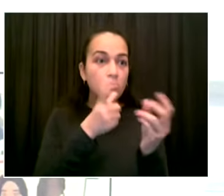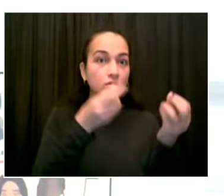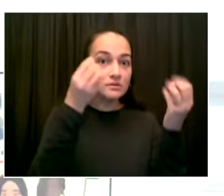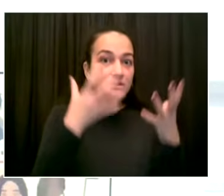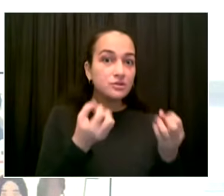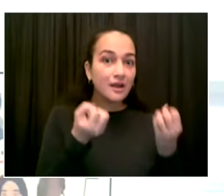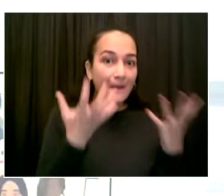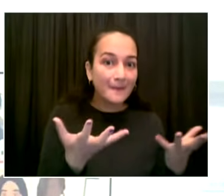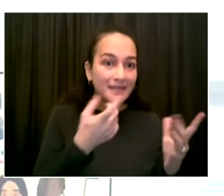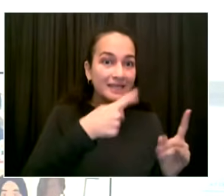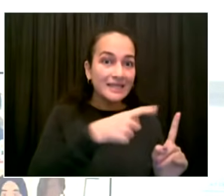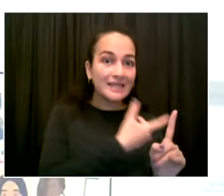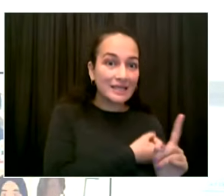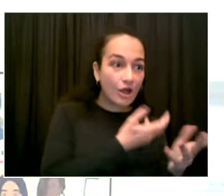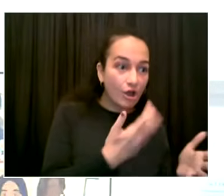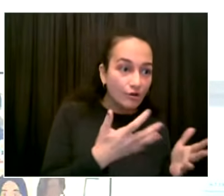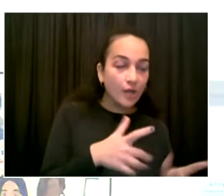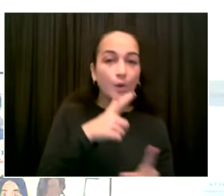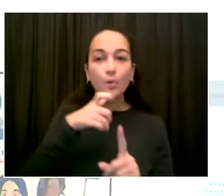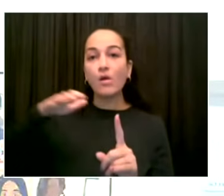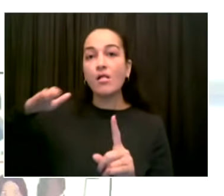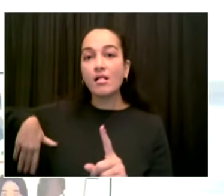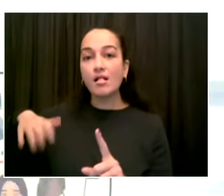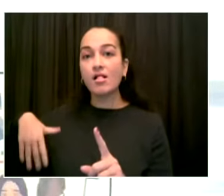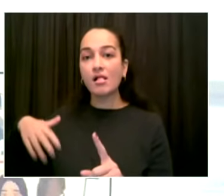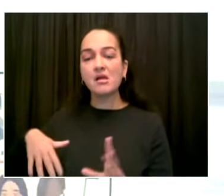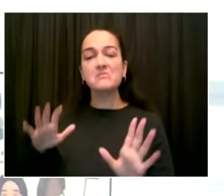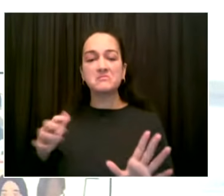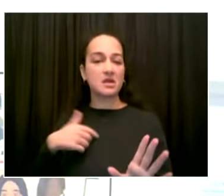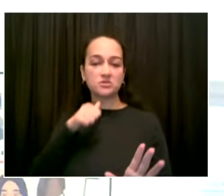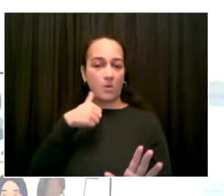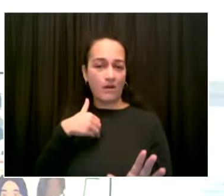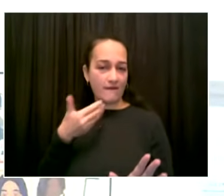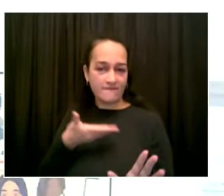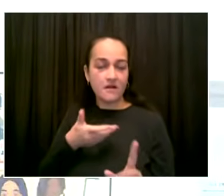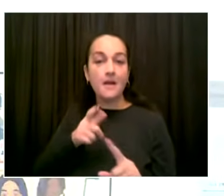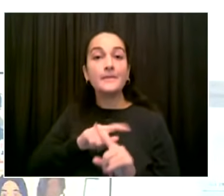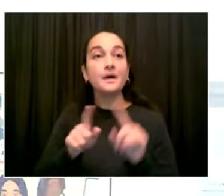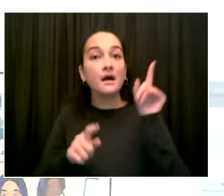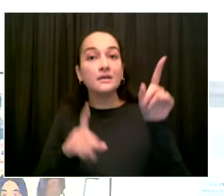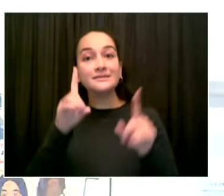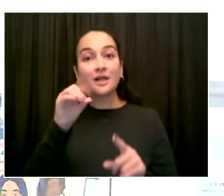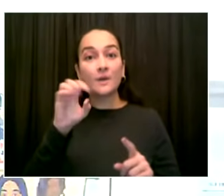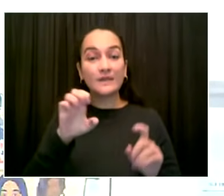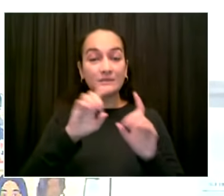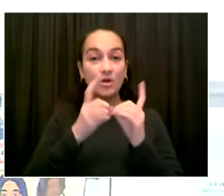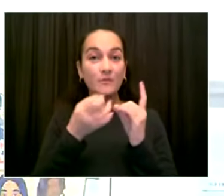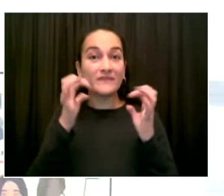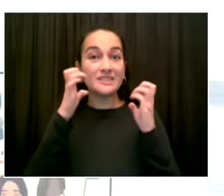FOLLOWING VERY CLOSELY, AND WE HAVE SEEN INCREASES JUST OVER